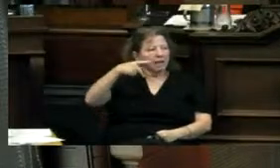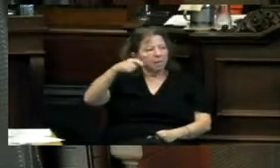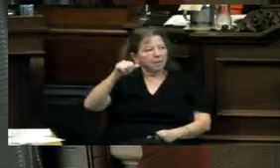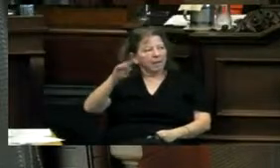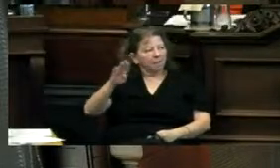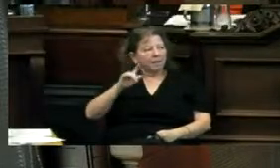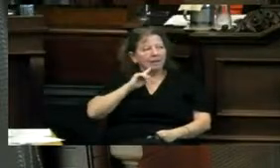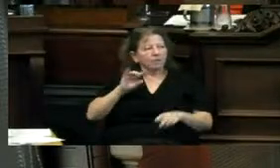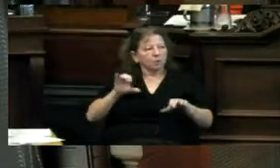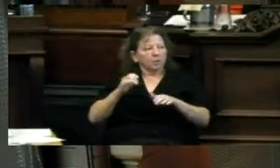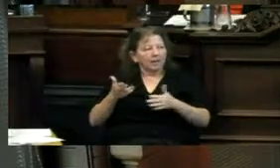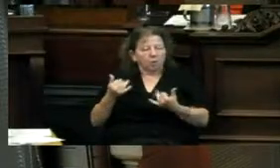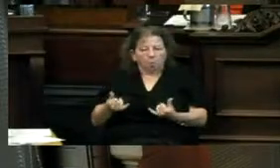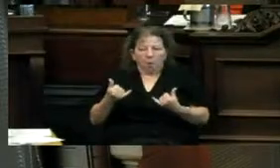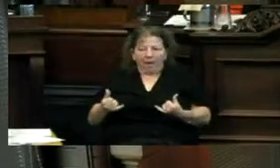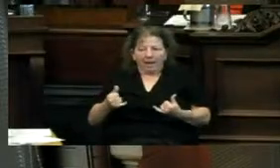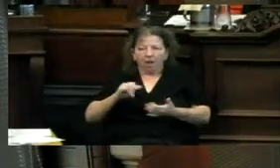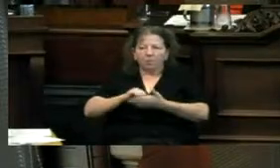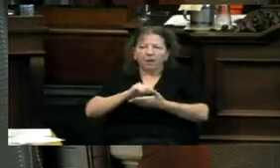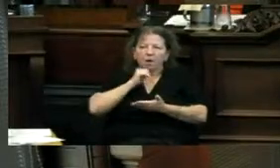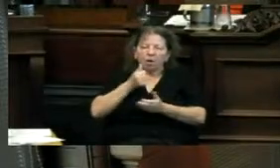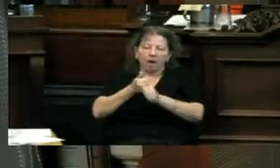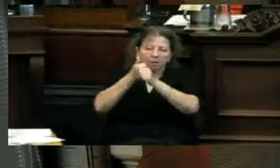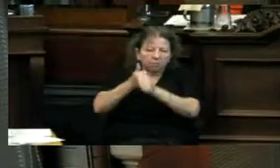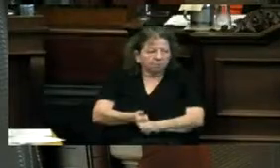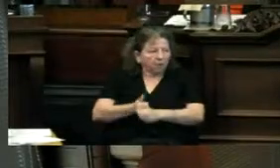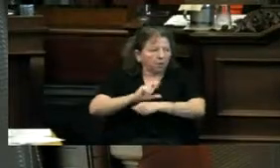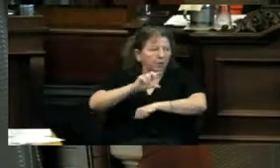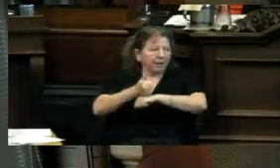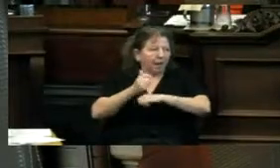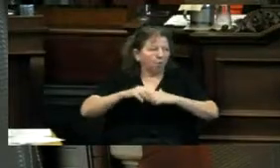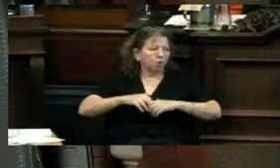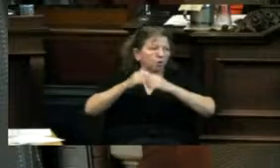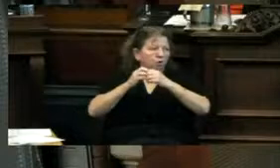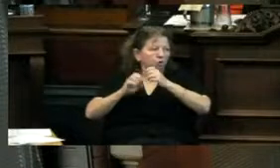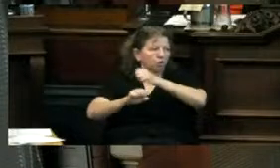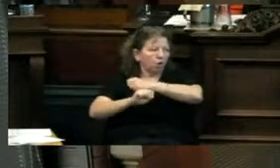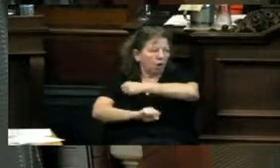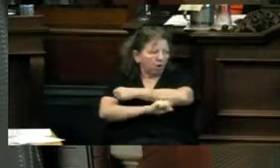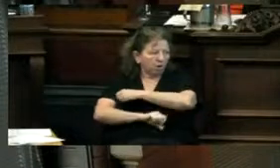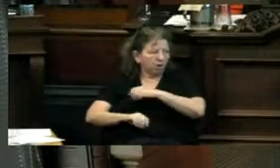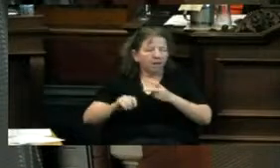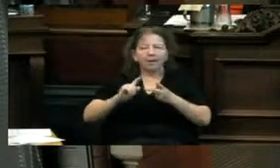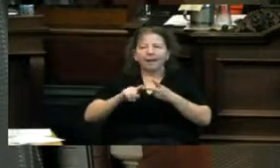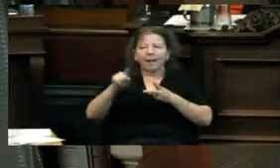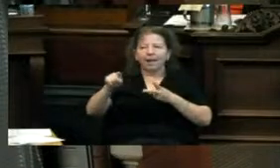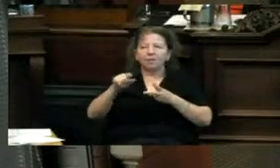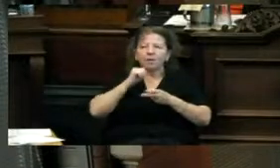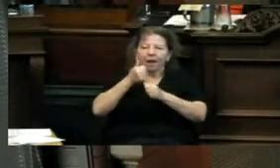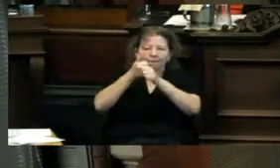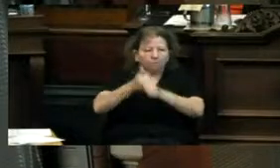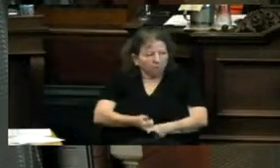the lawsuit is that their argument is that the PAB is doing things currently that are